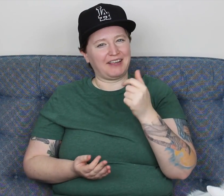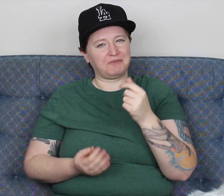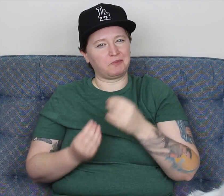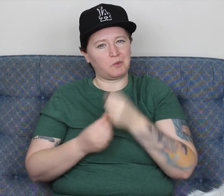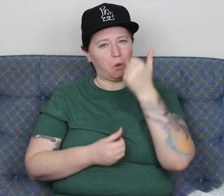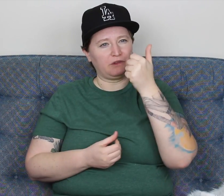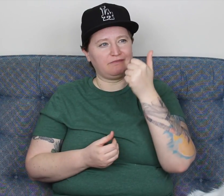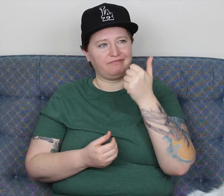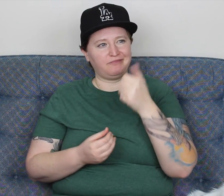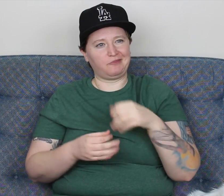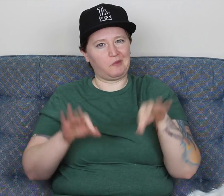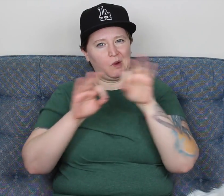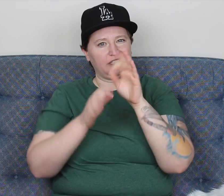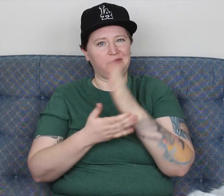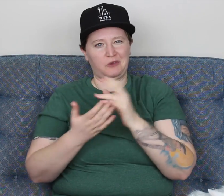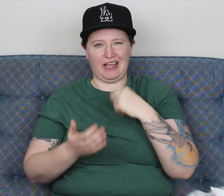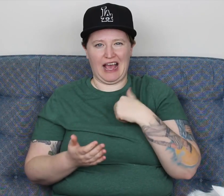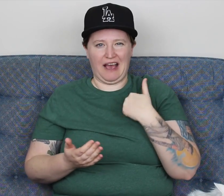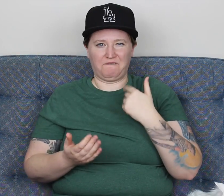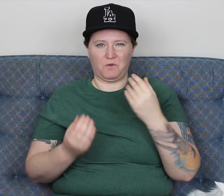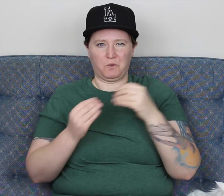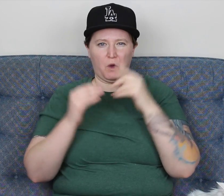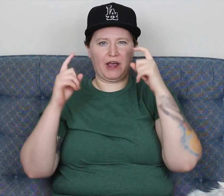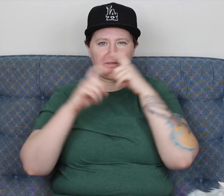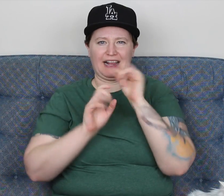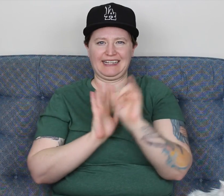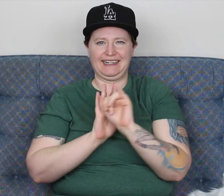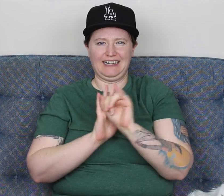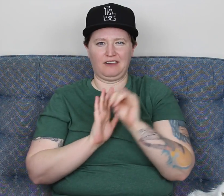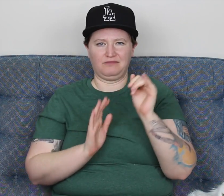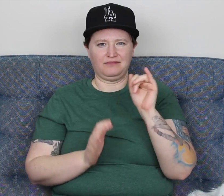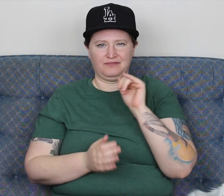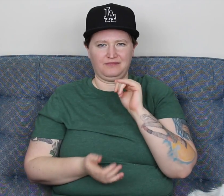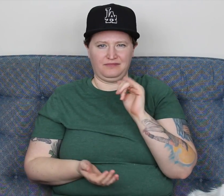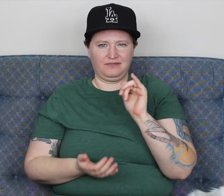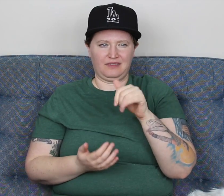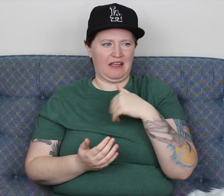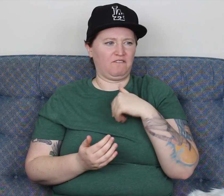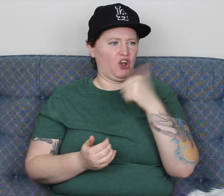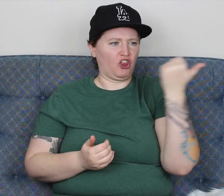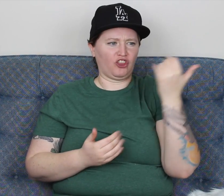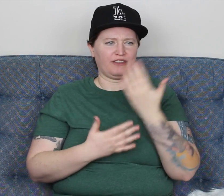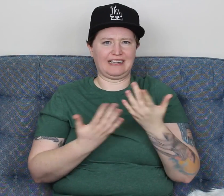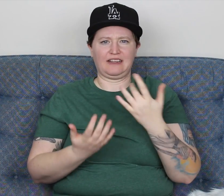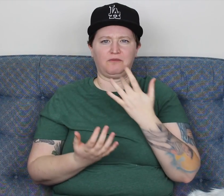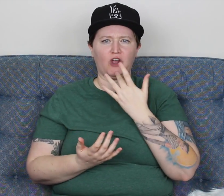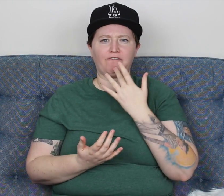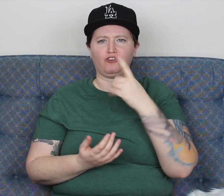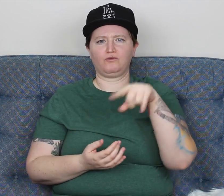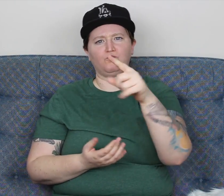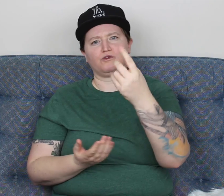but it's not the most important part of me. I have a very complicated identity and there's a lot of other things."